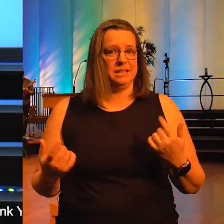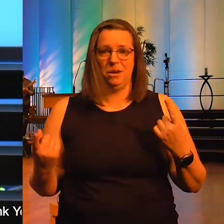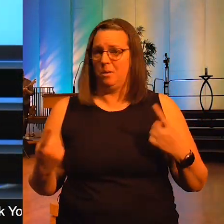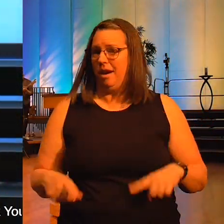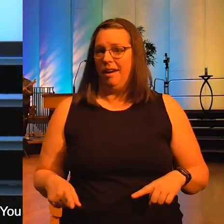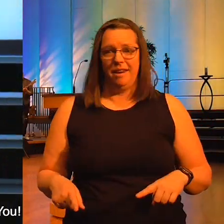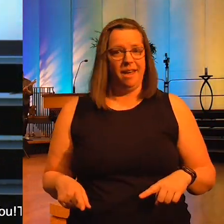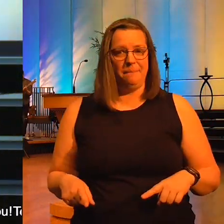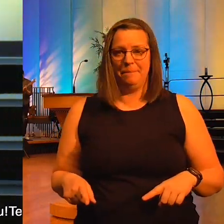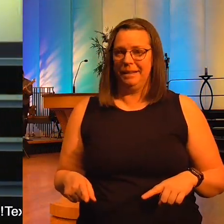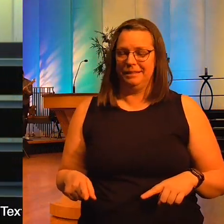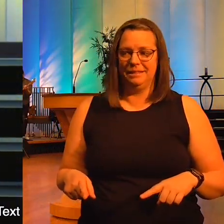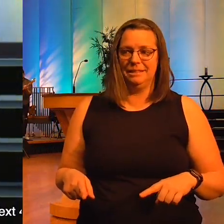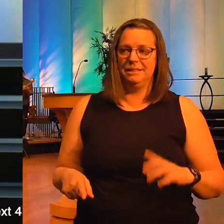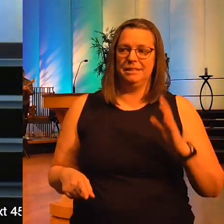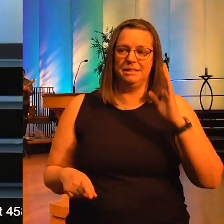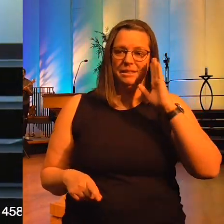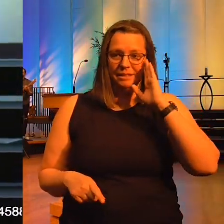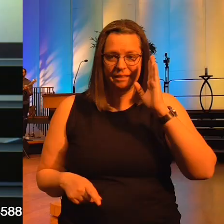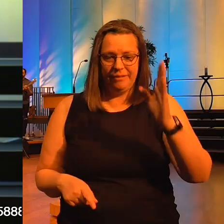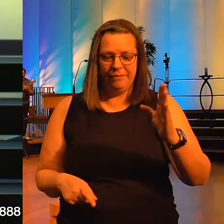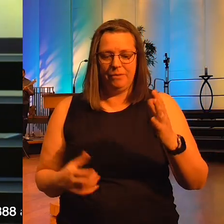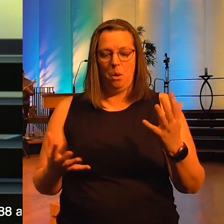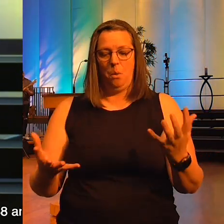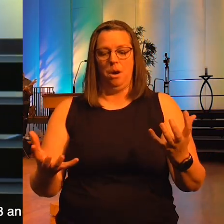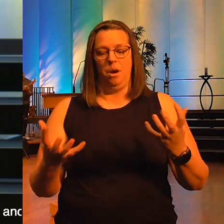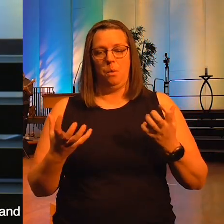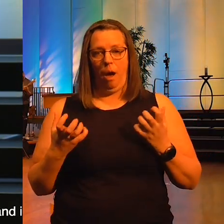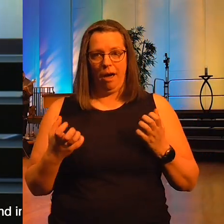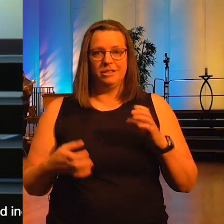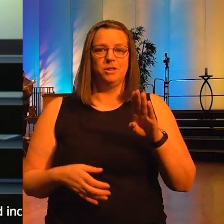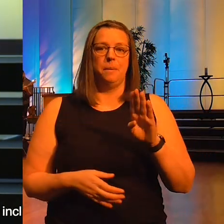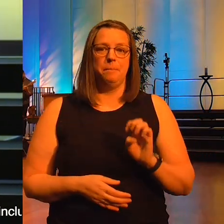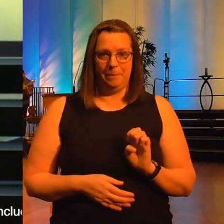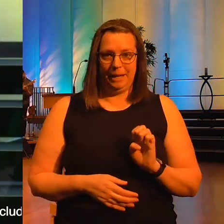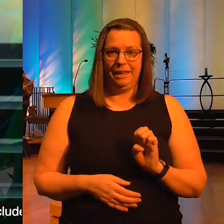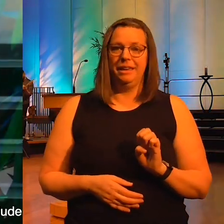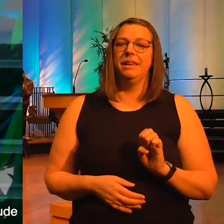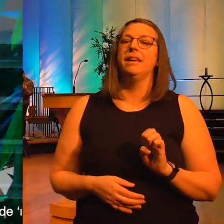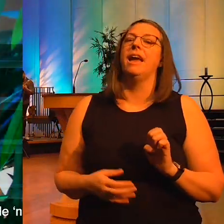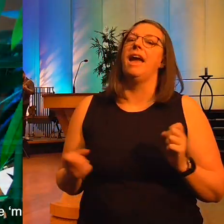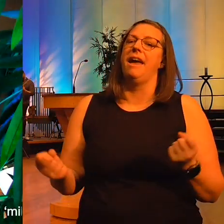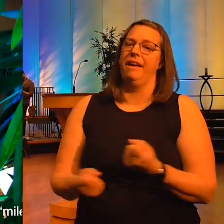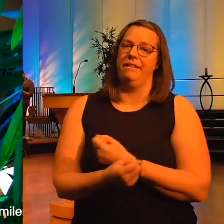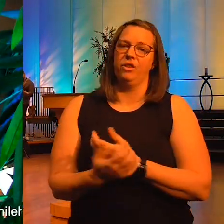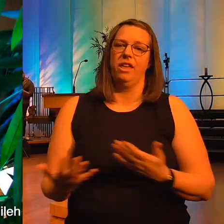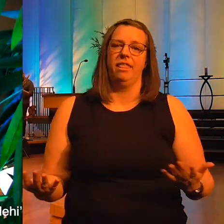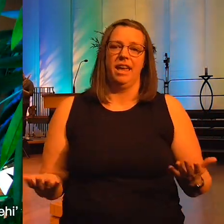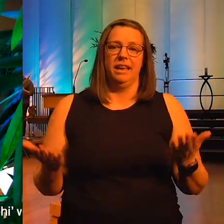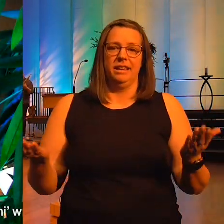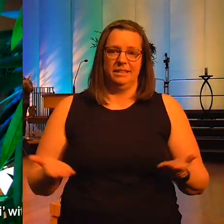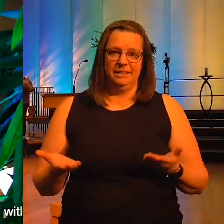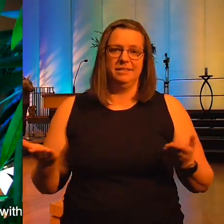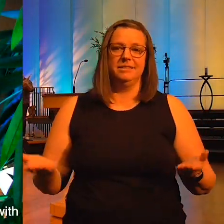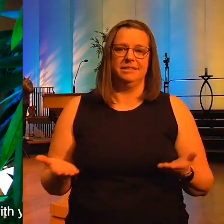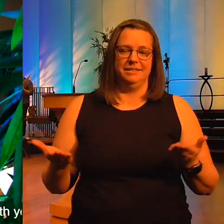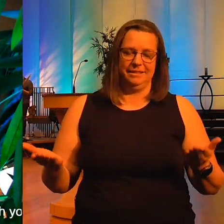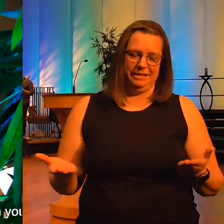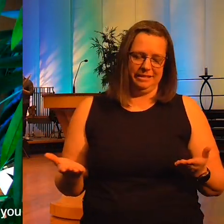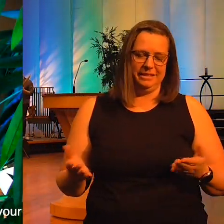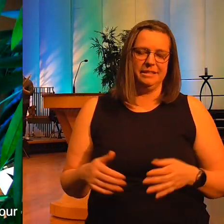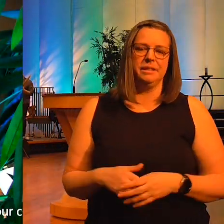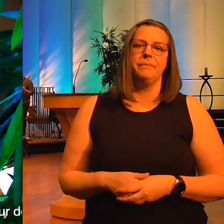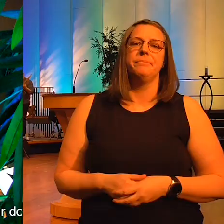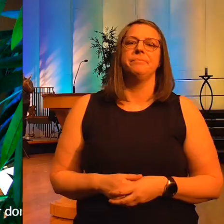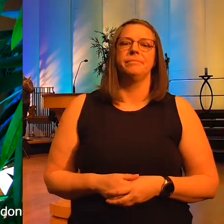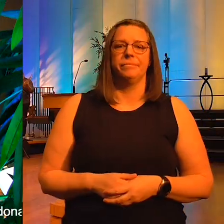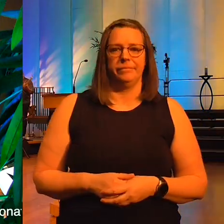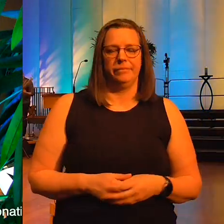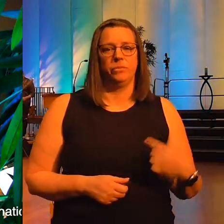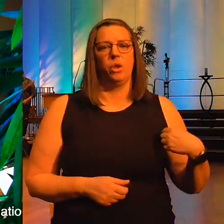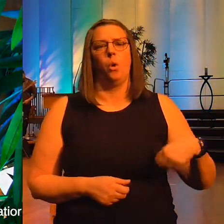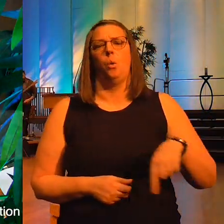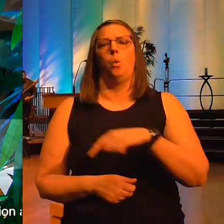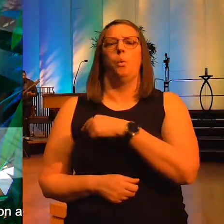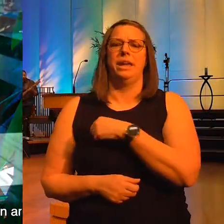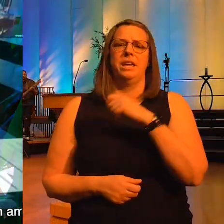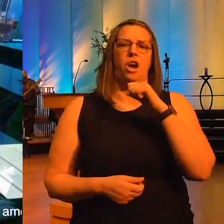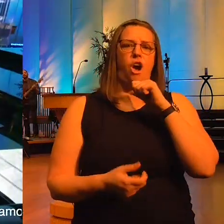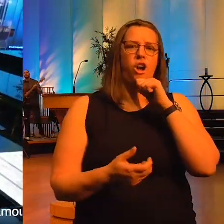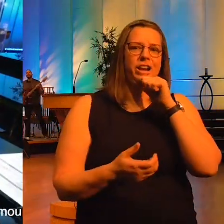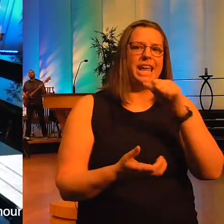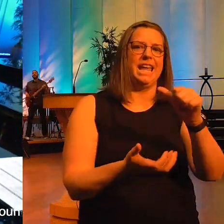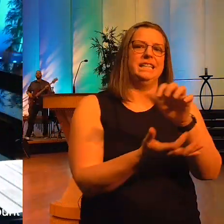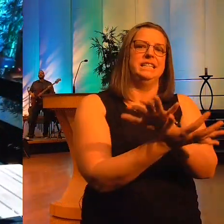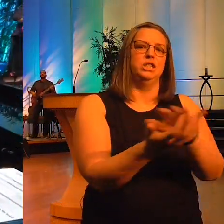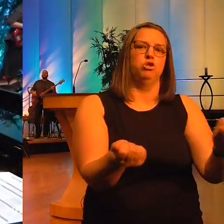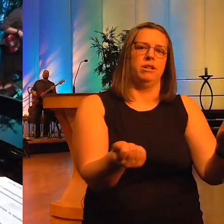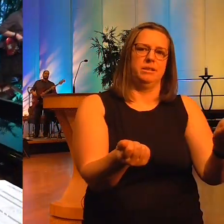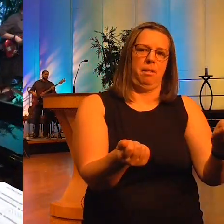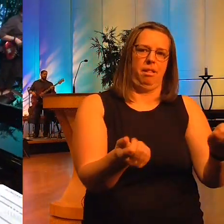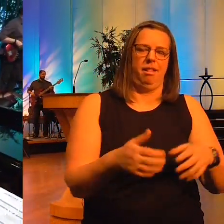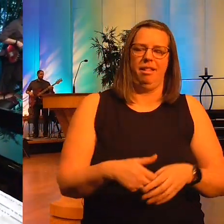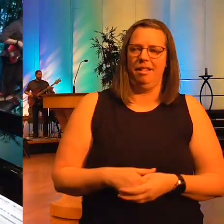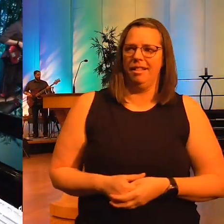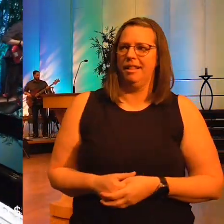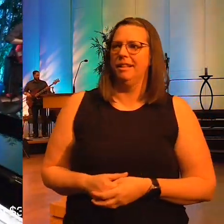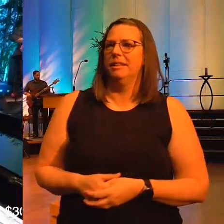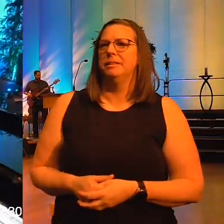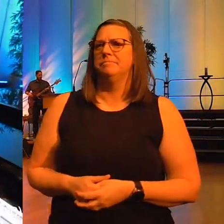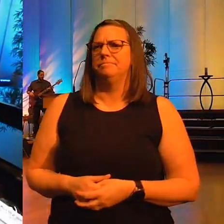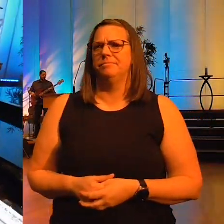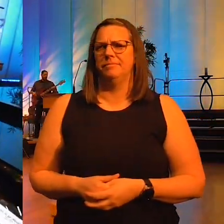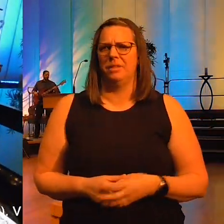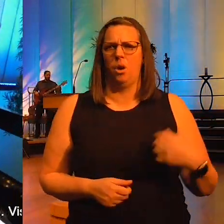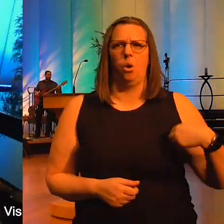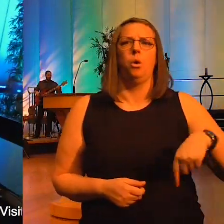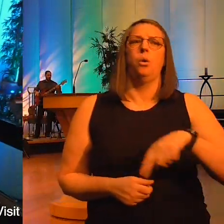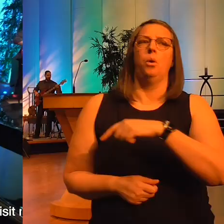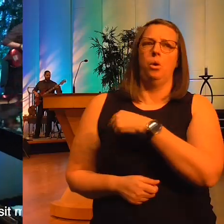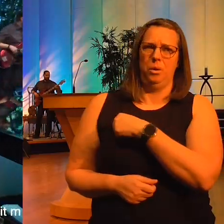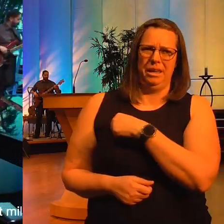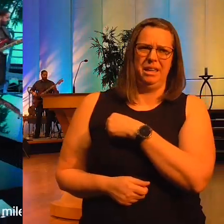want to be oh it's all on the table we are indestructible yeah we are